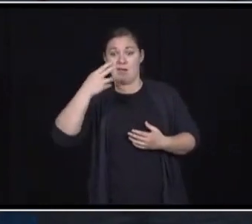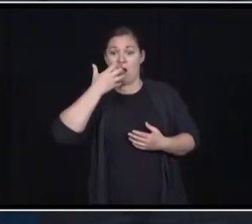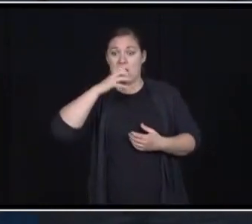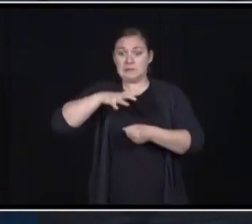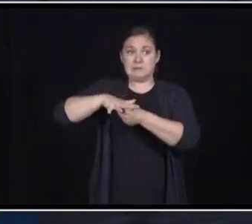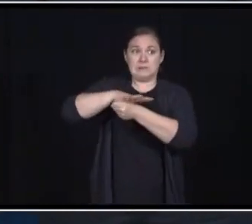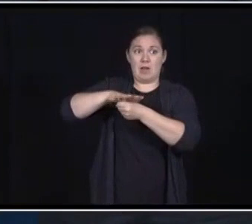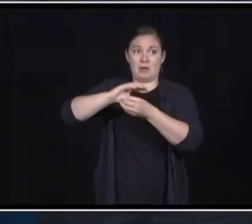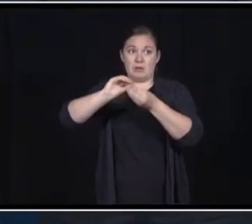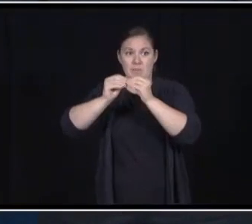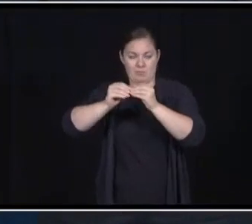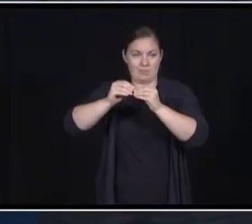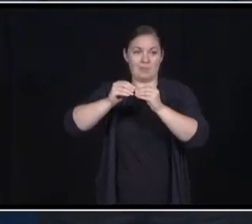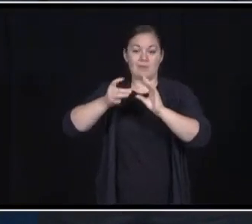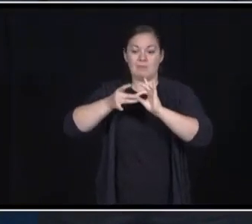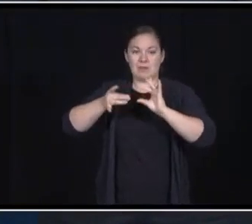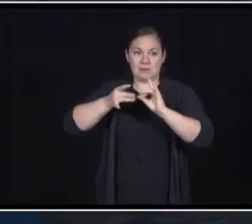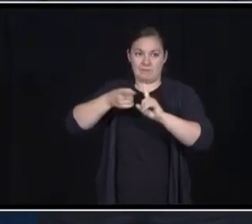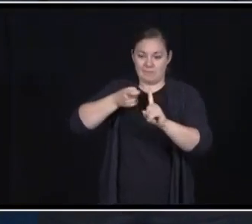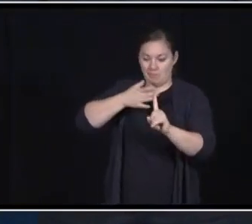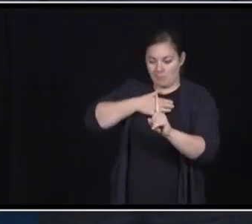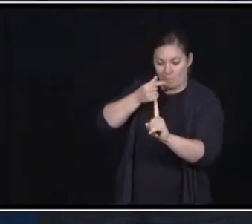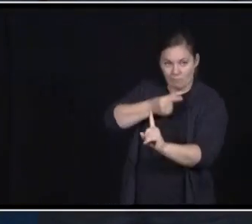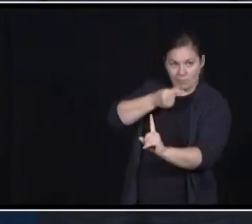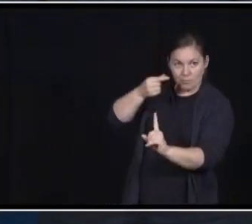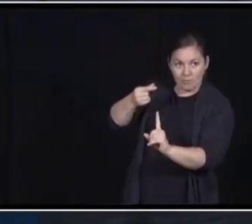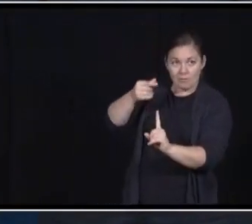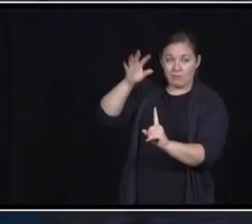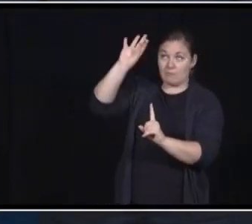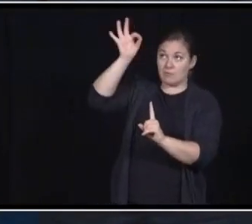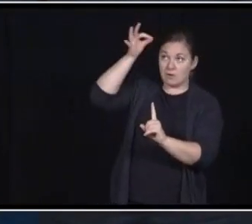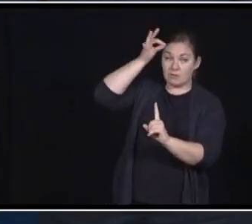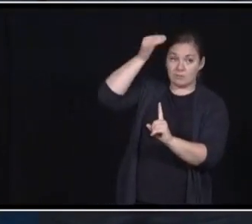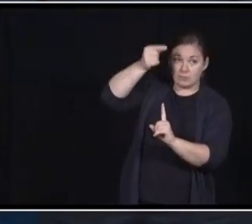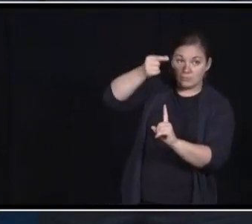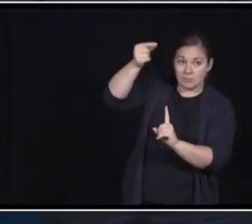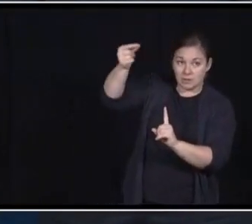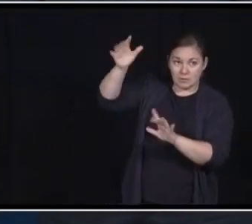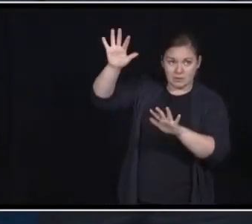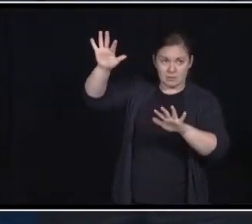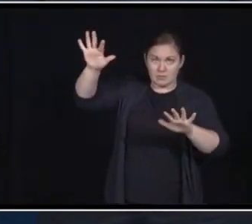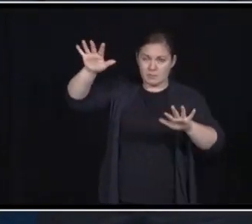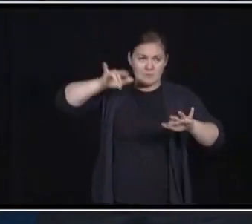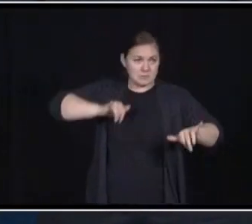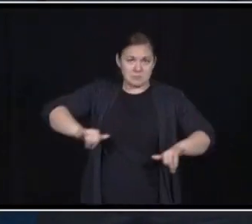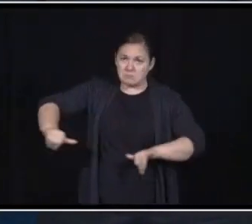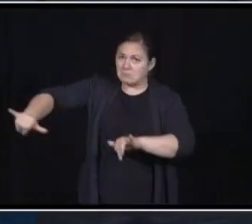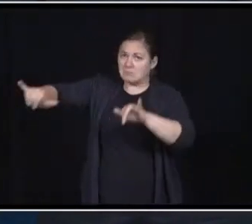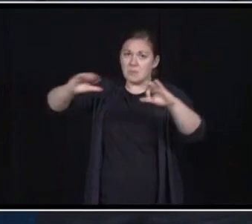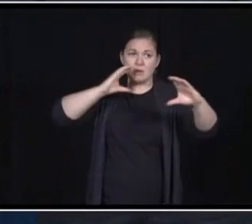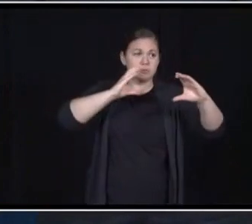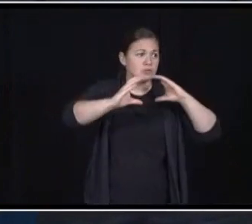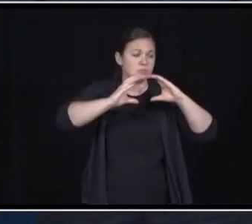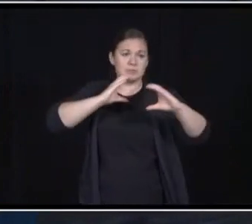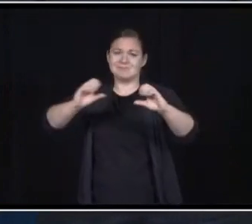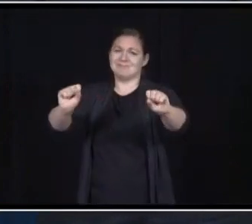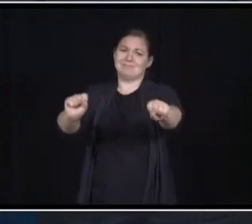Over the last couple days as you are getting the message from municipalities, maybe the hotspot areas, the province, the feds,